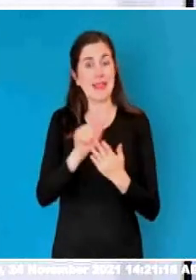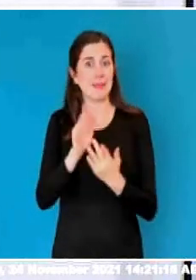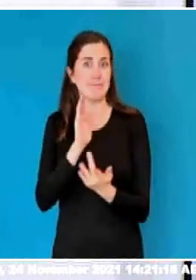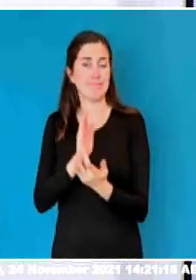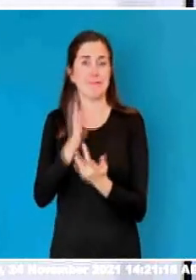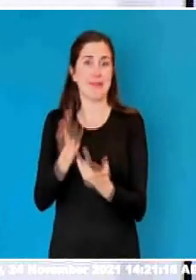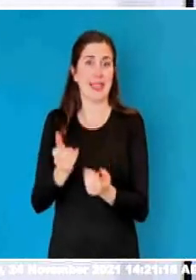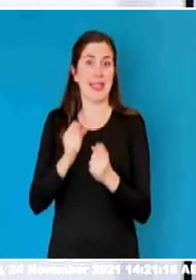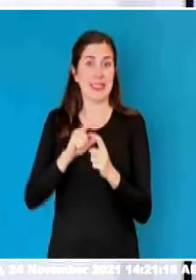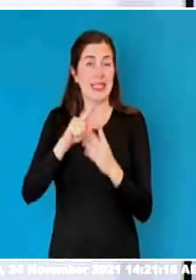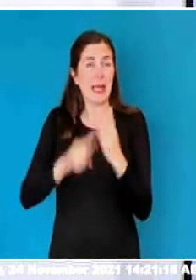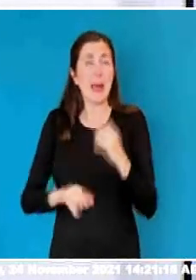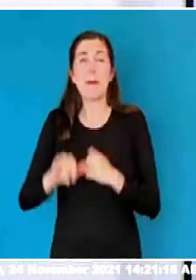application of its provisions.